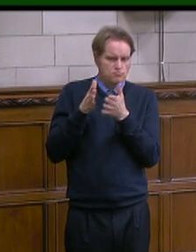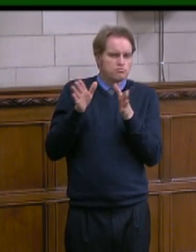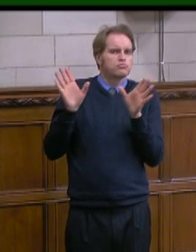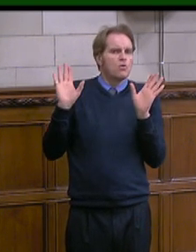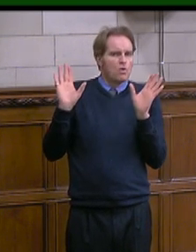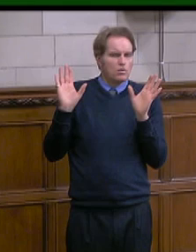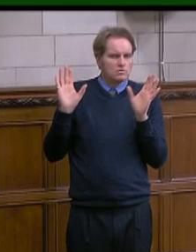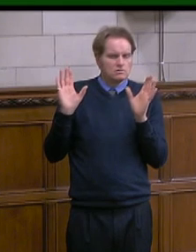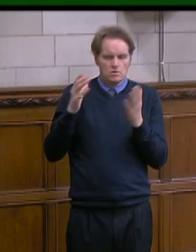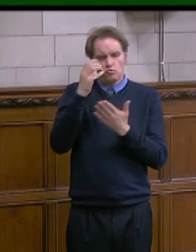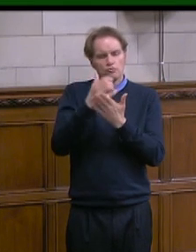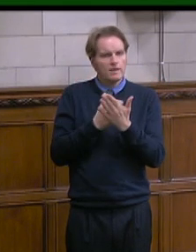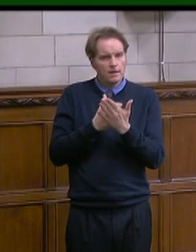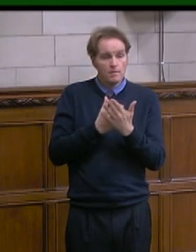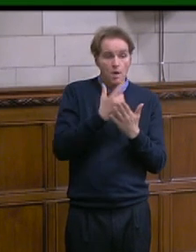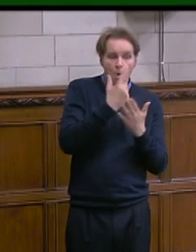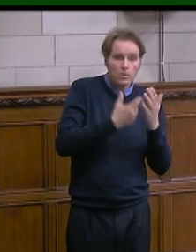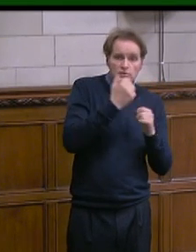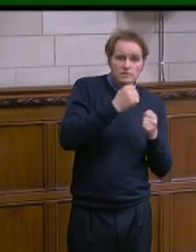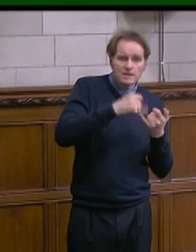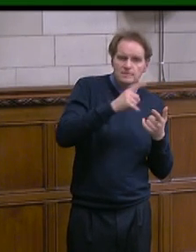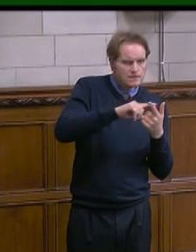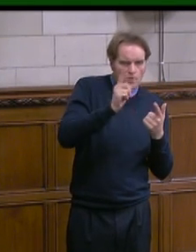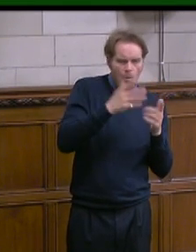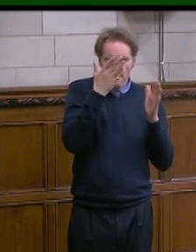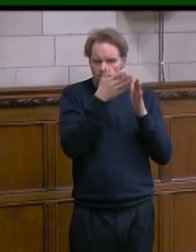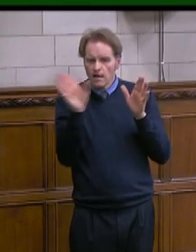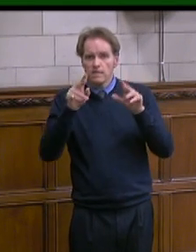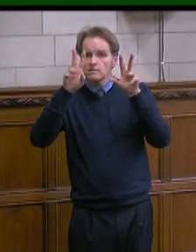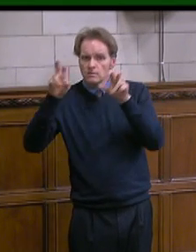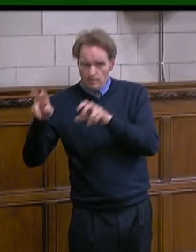We made it very clear in our reforms to the national curriculum that there was to be a